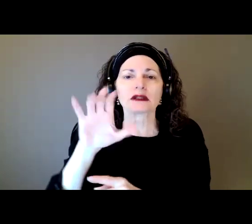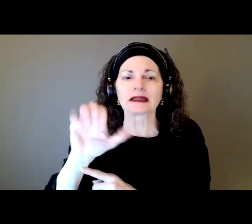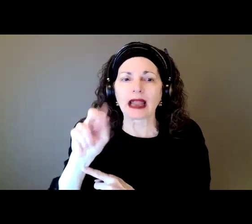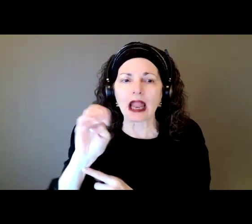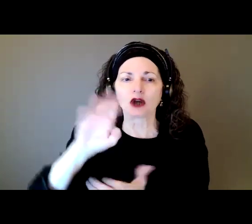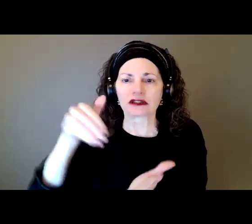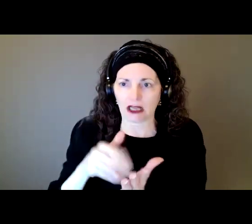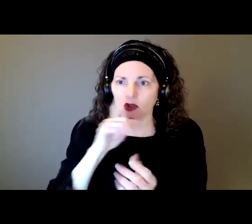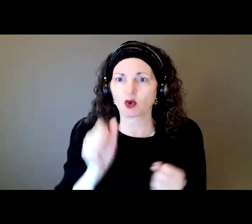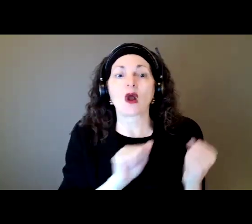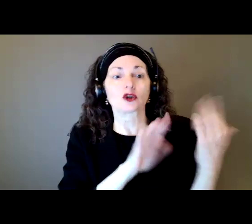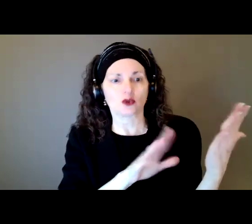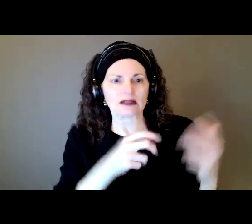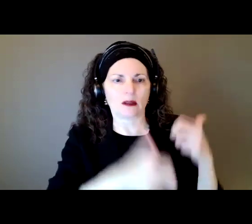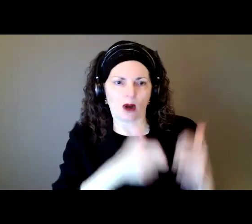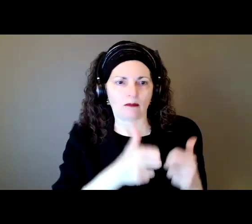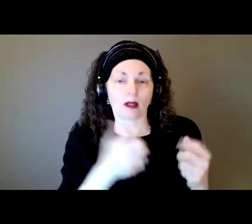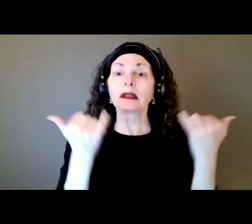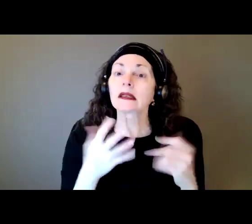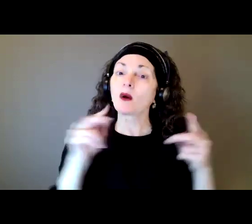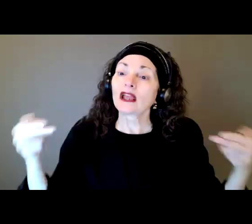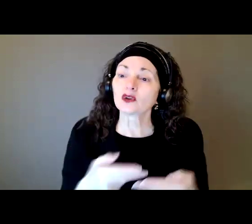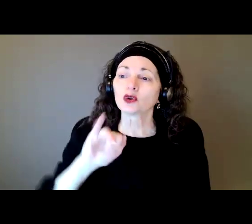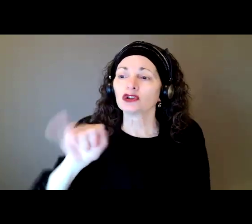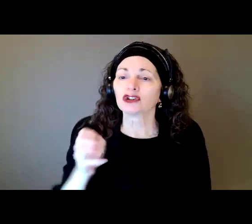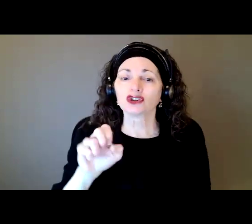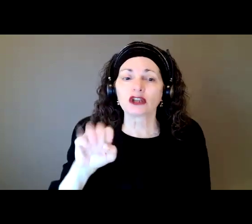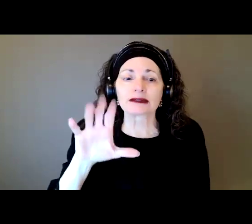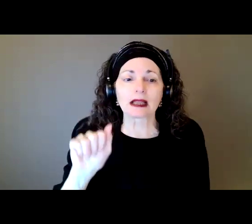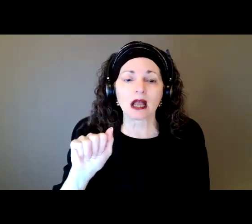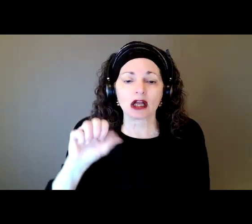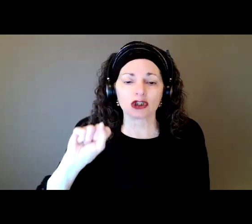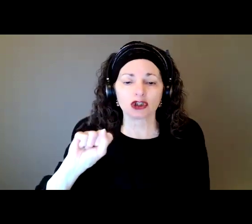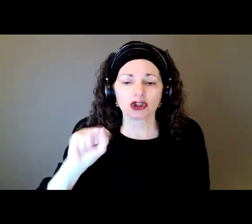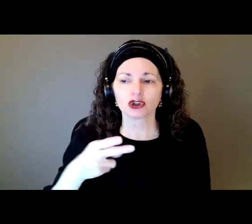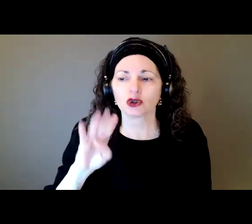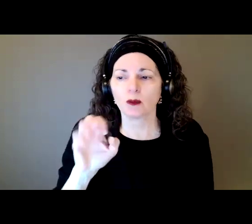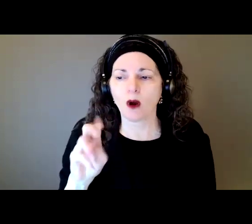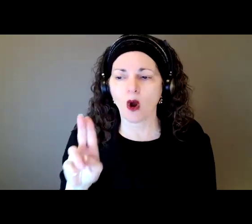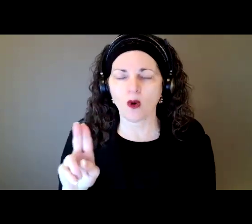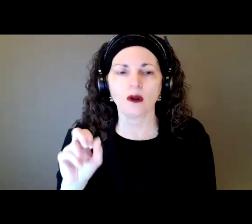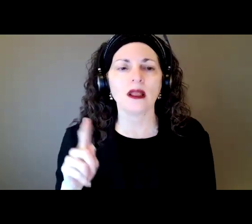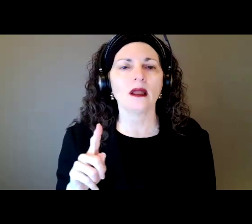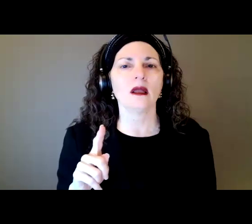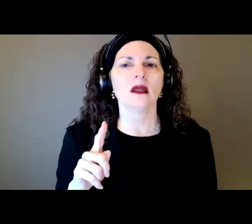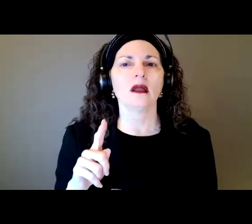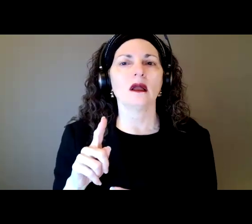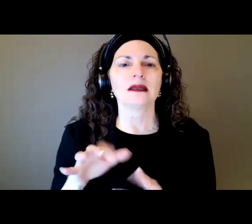I would now like to introduce Jessica Schubel, special assistant to President Biden for Health Care.